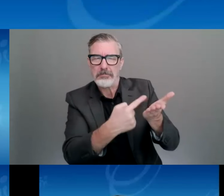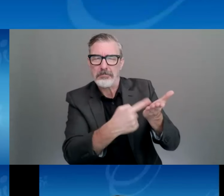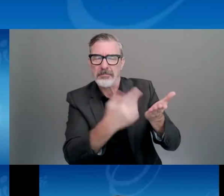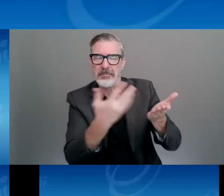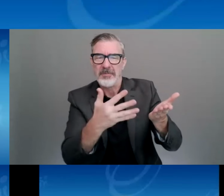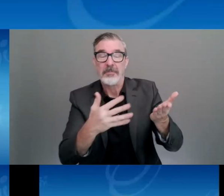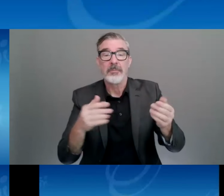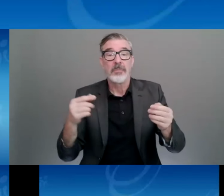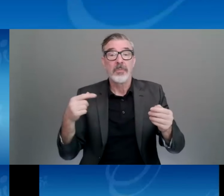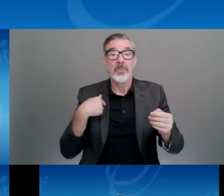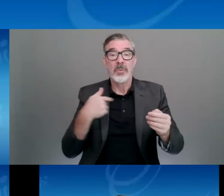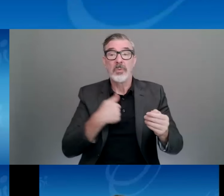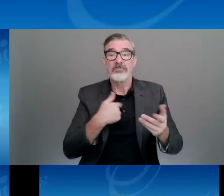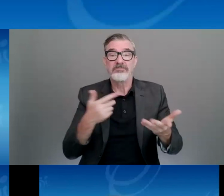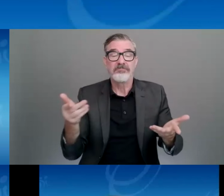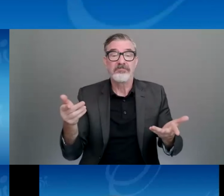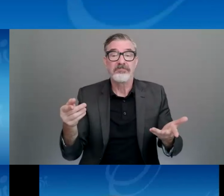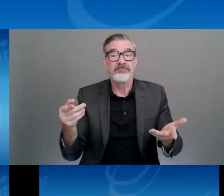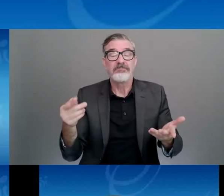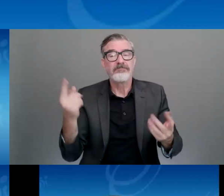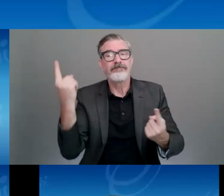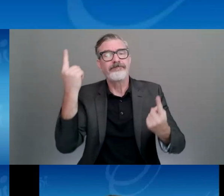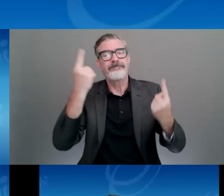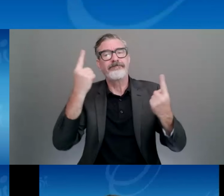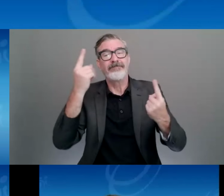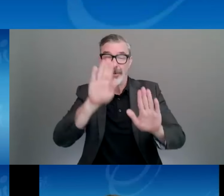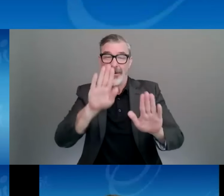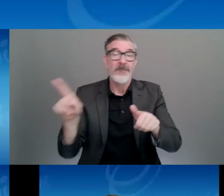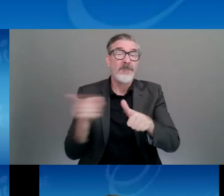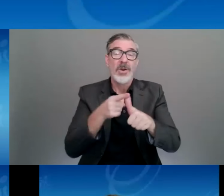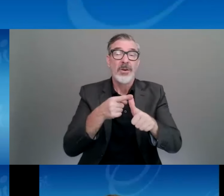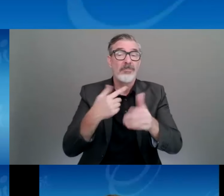was really helpful, was we really didn't know how,